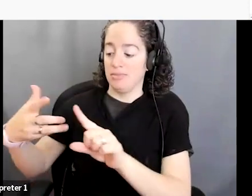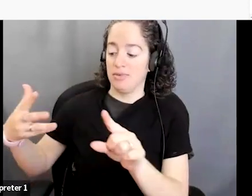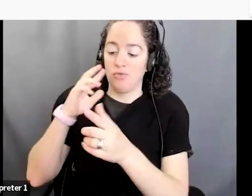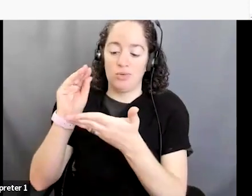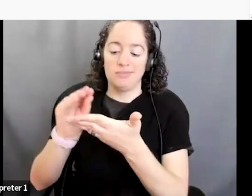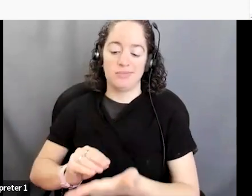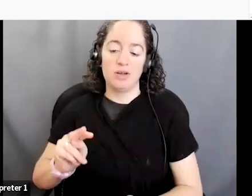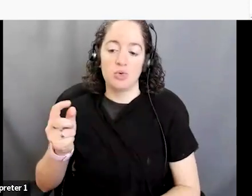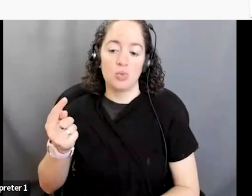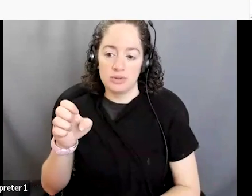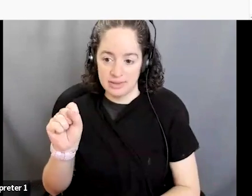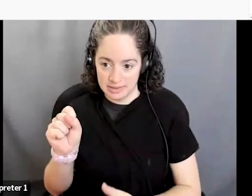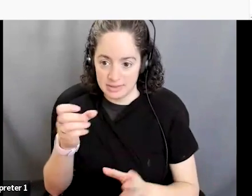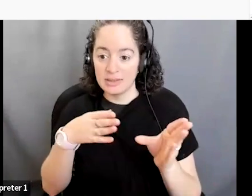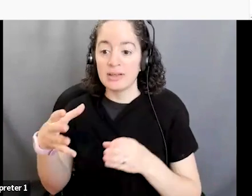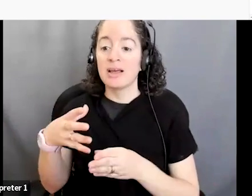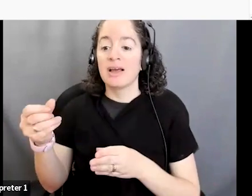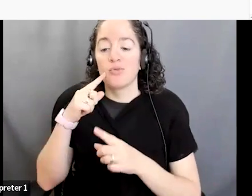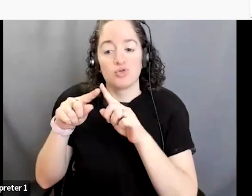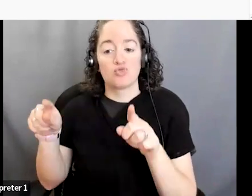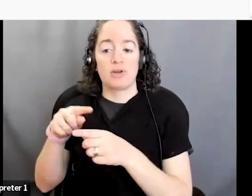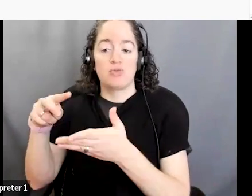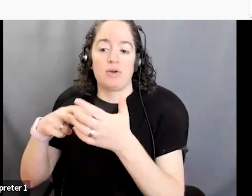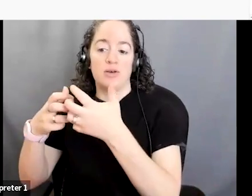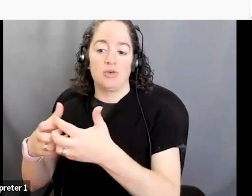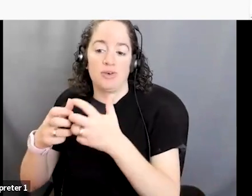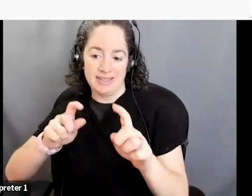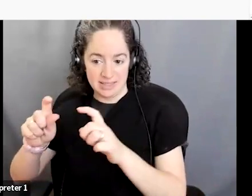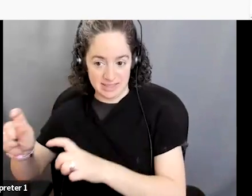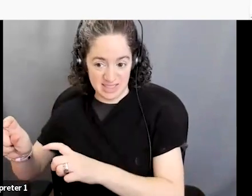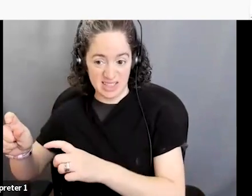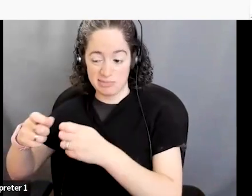testing and it includes what fields we did.